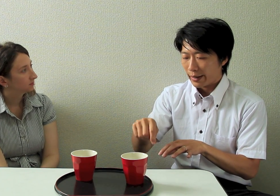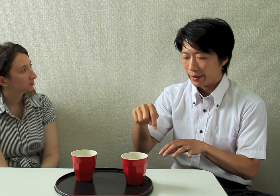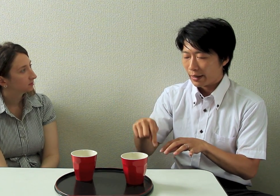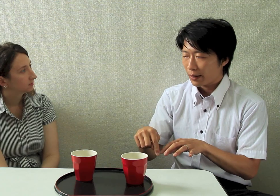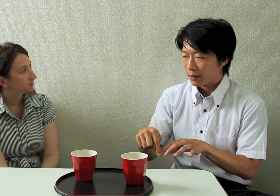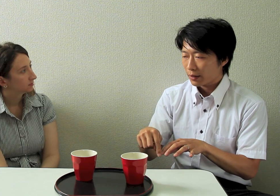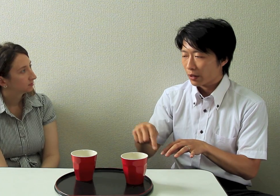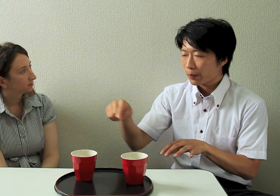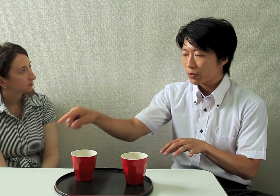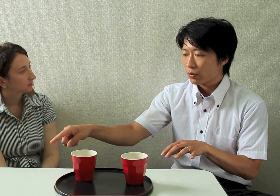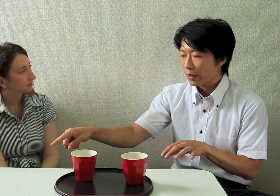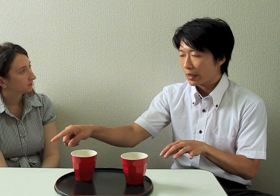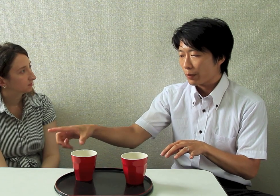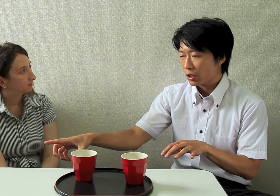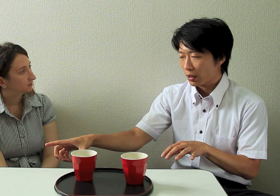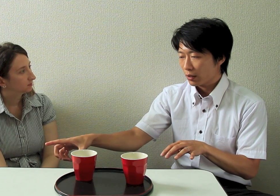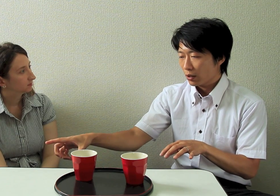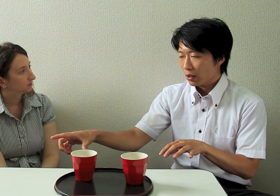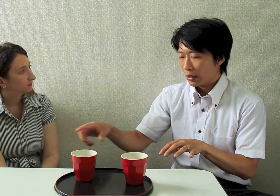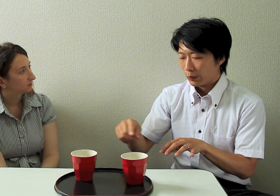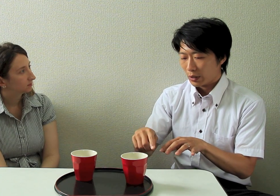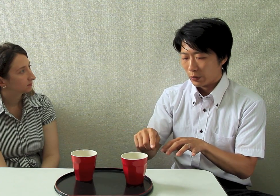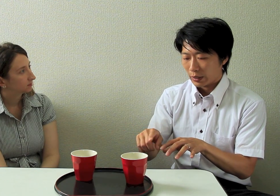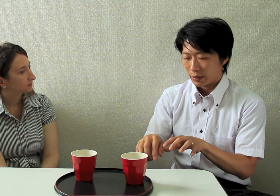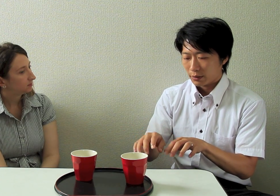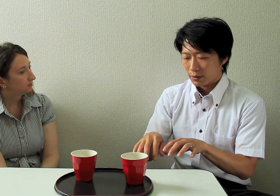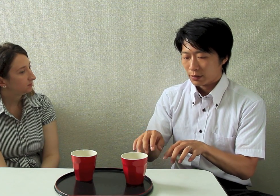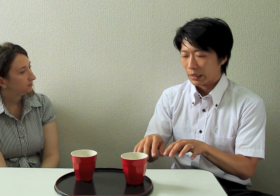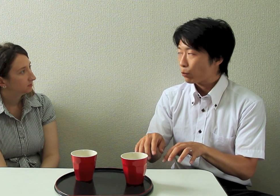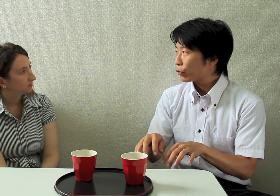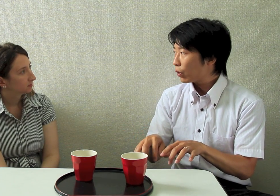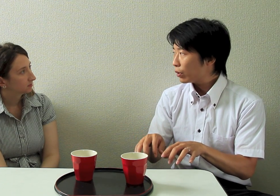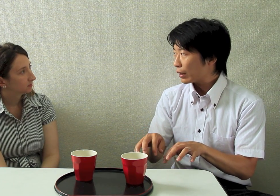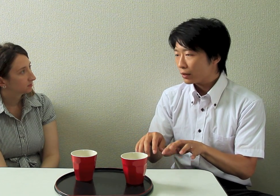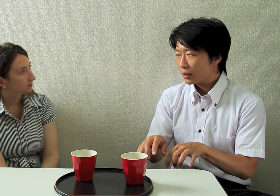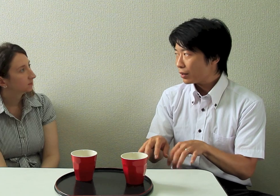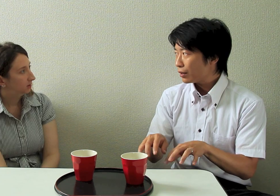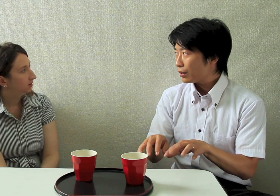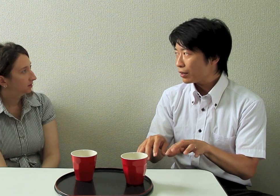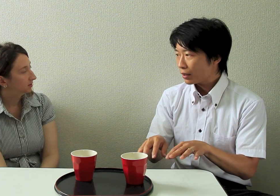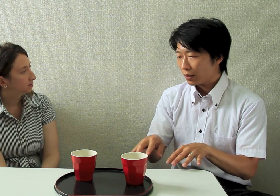and the other person who had that machine it would sound like Morse-Code